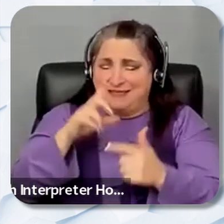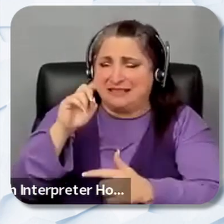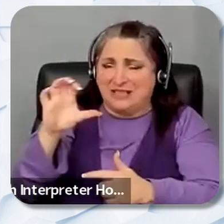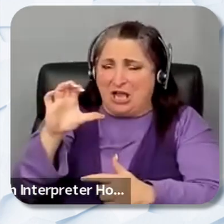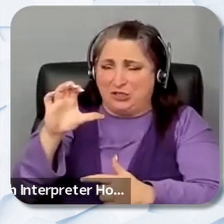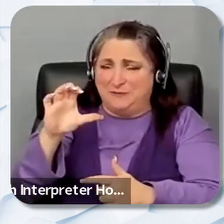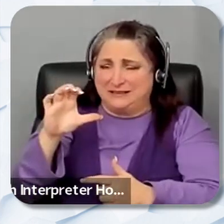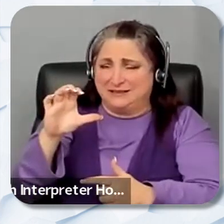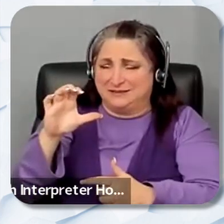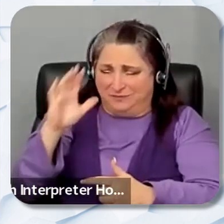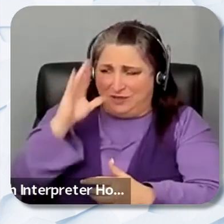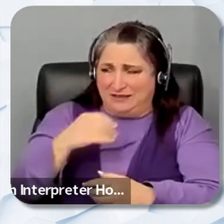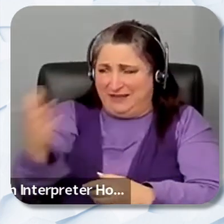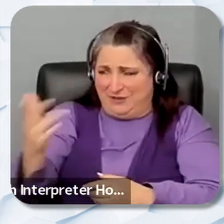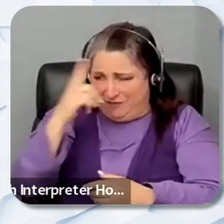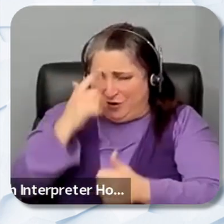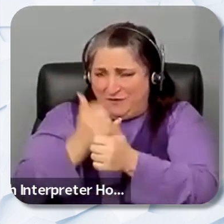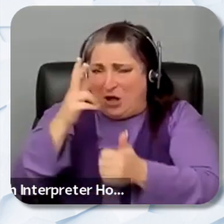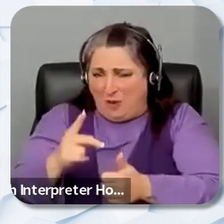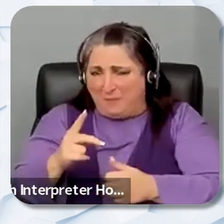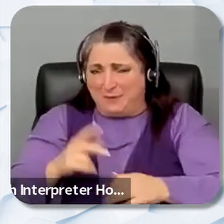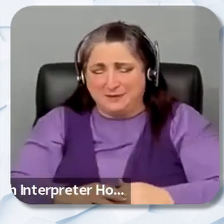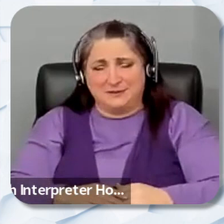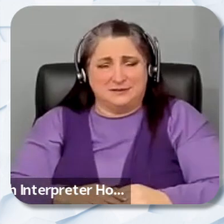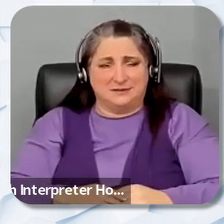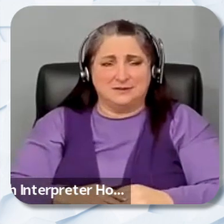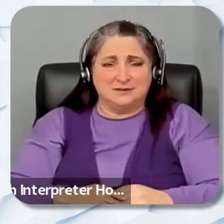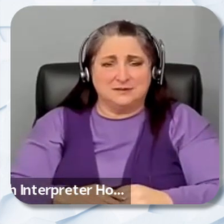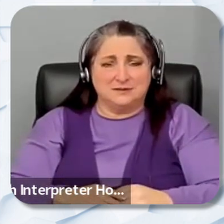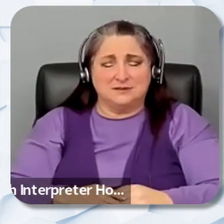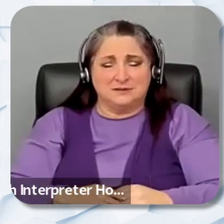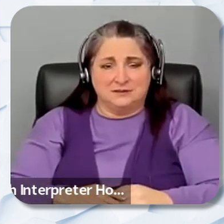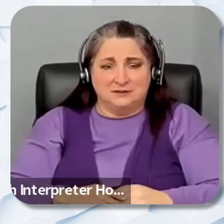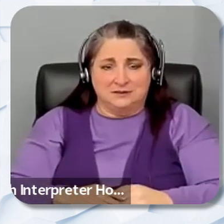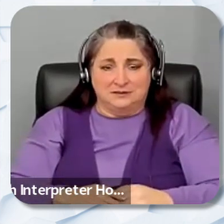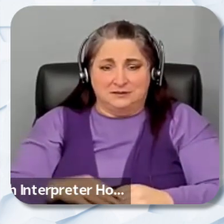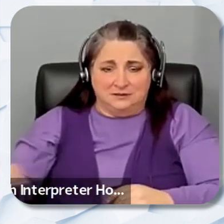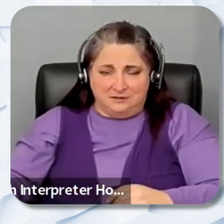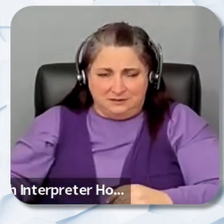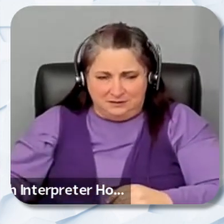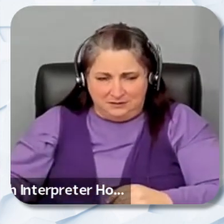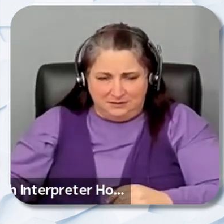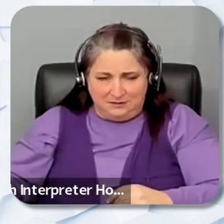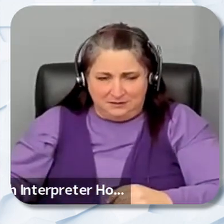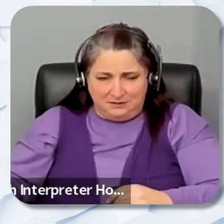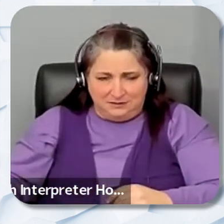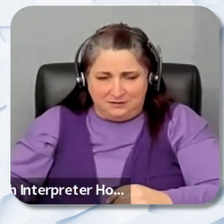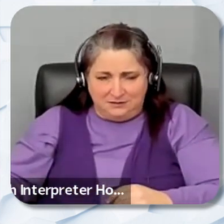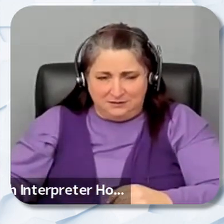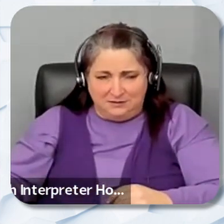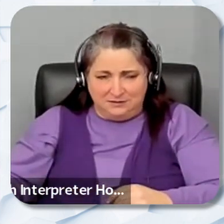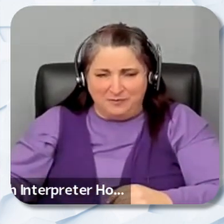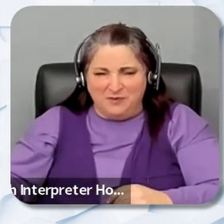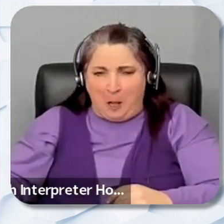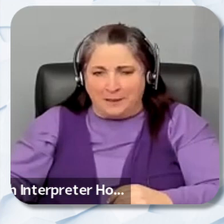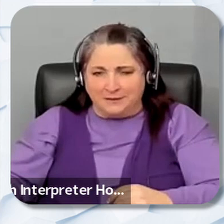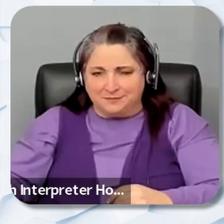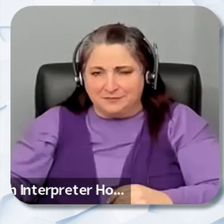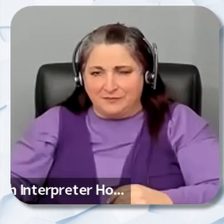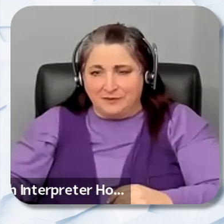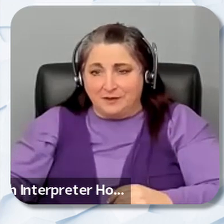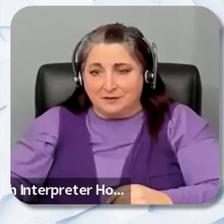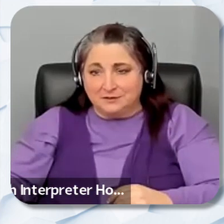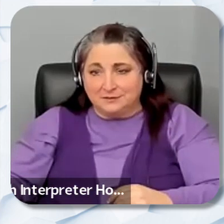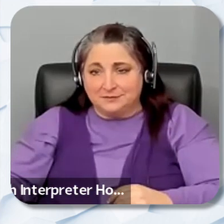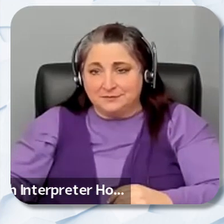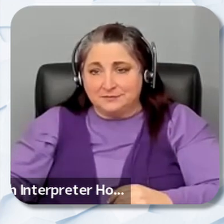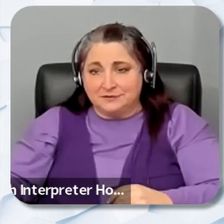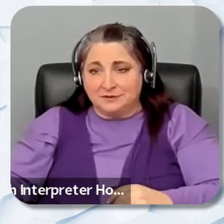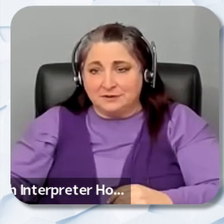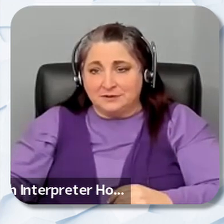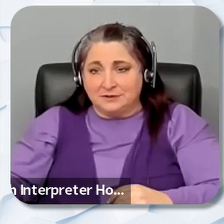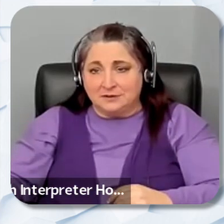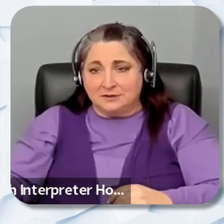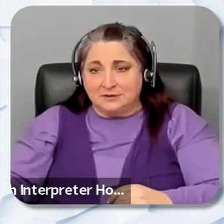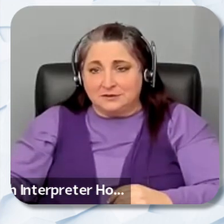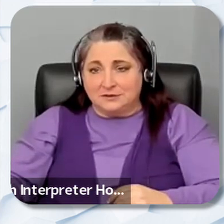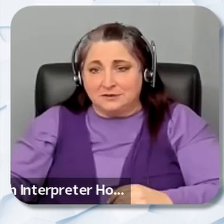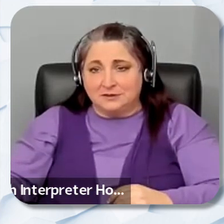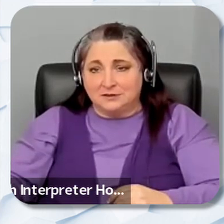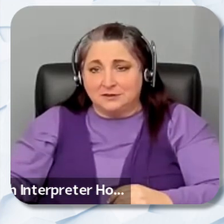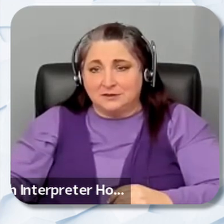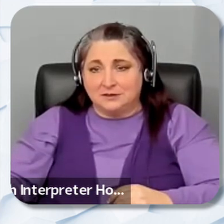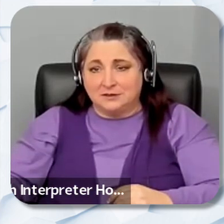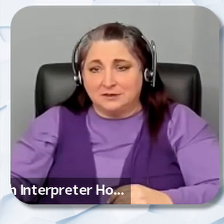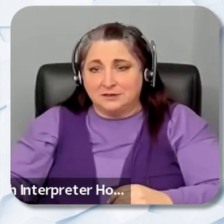up there for you to follow up with. I talked about live LEAs. Did you mention the Sig Dis